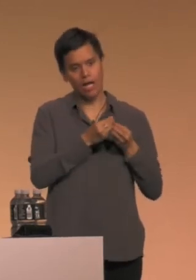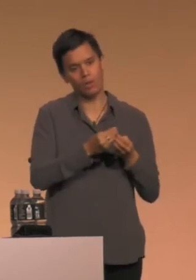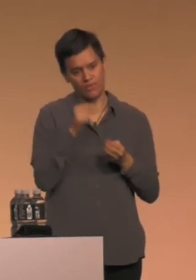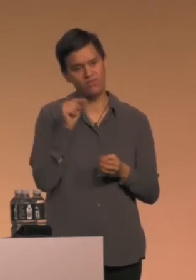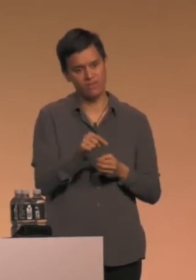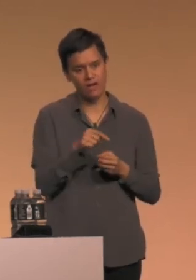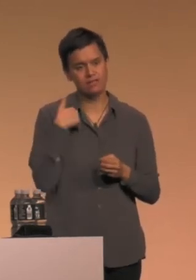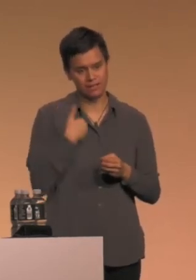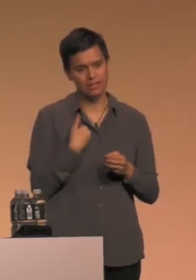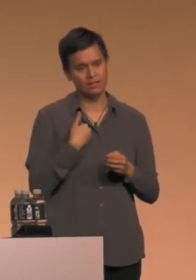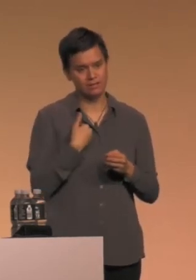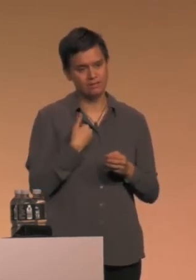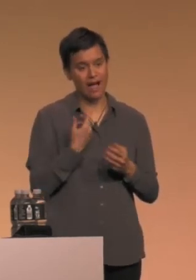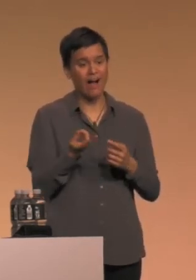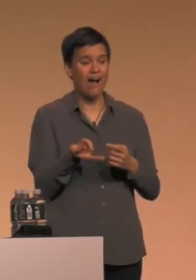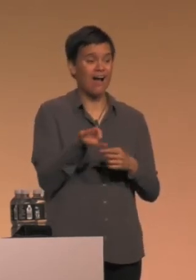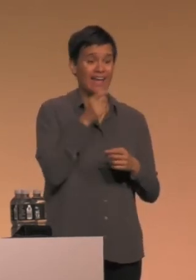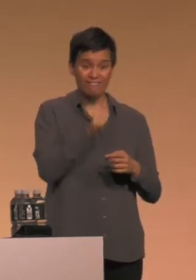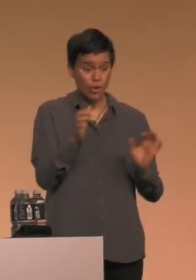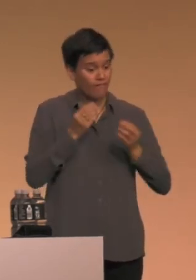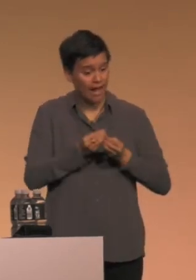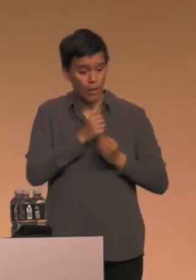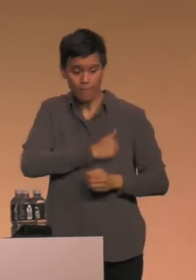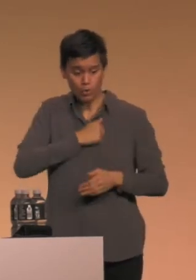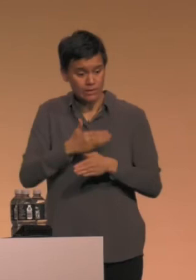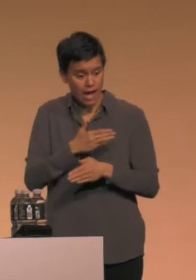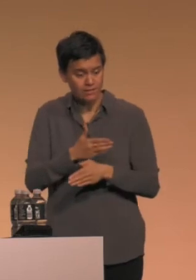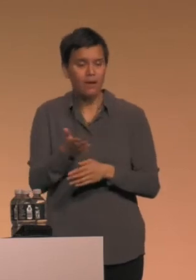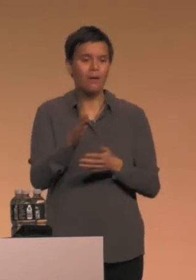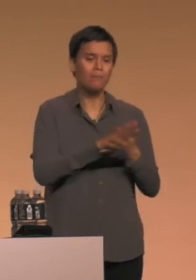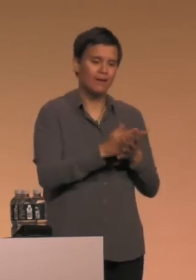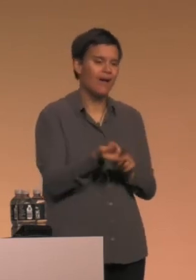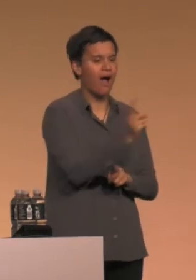or the tasks will take over. It's clear that, to be successful,